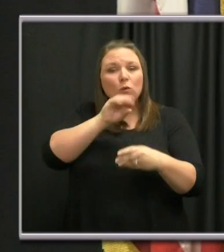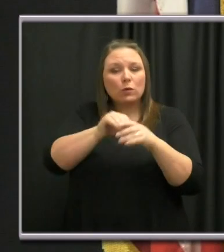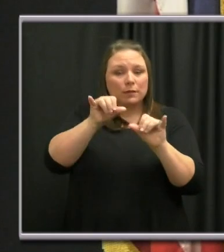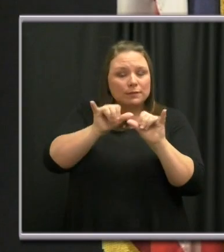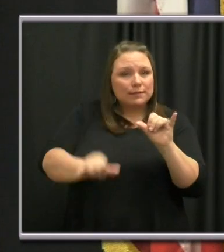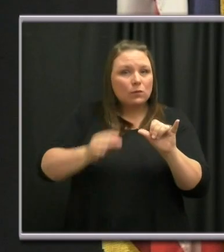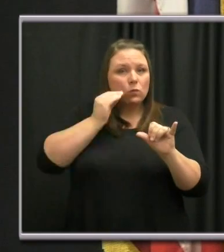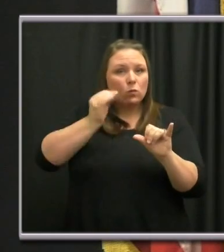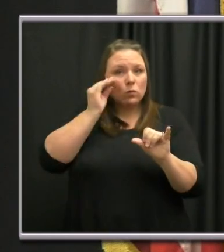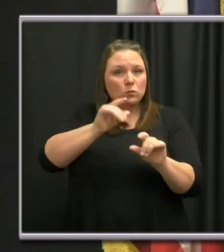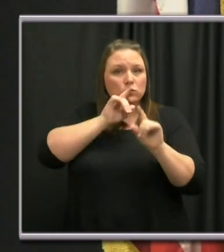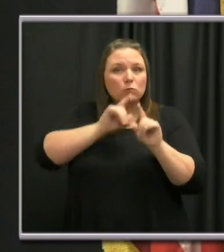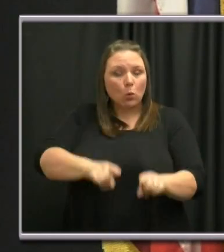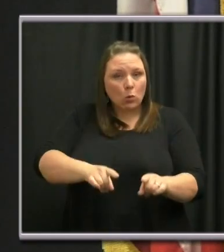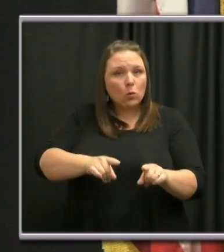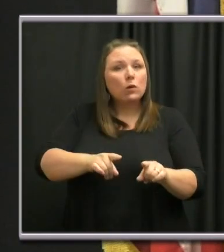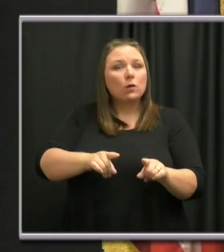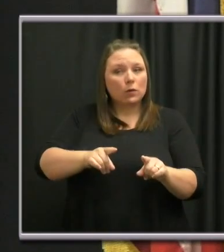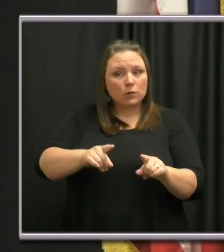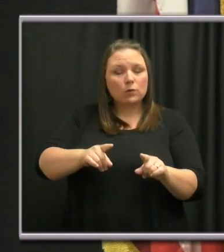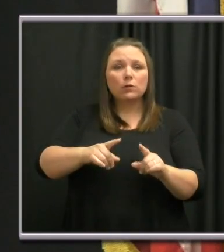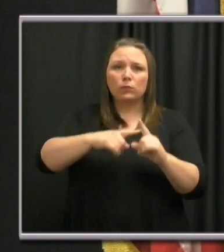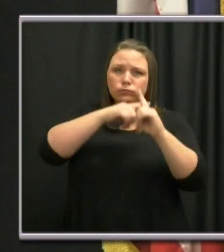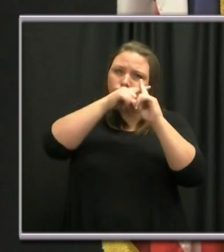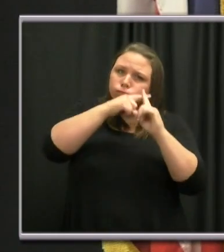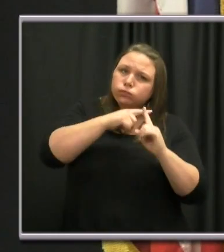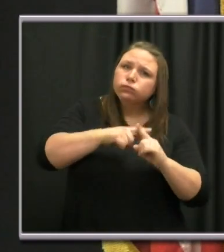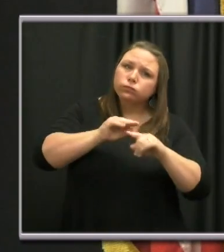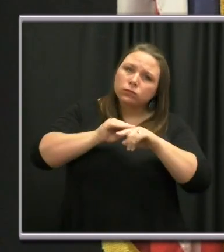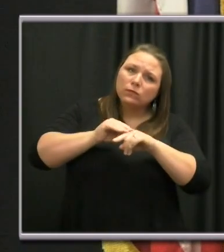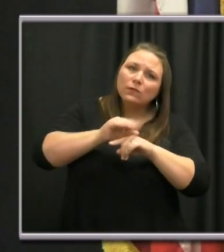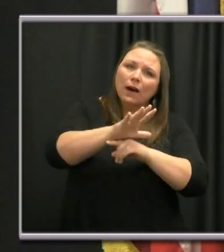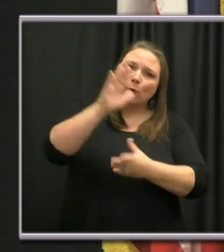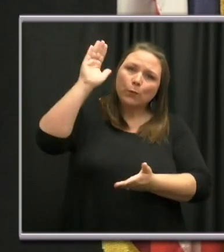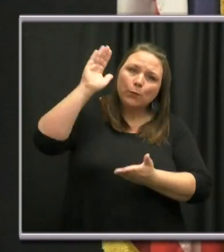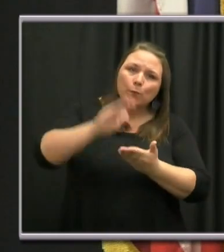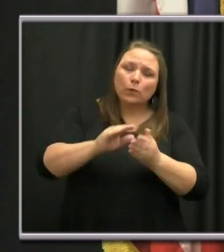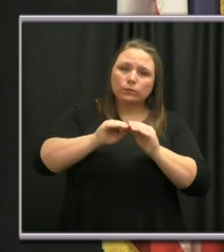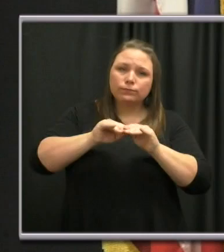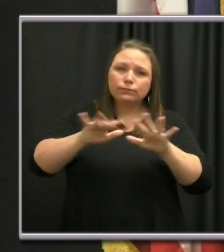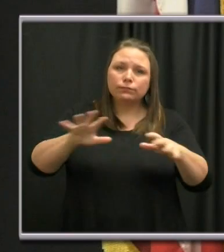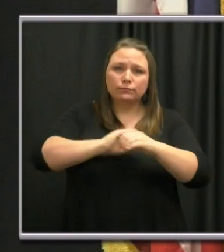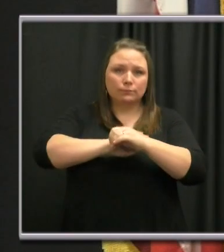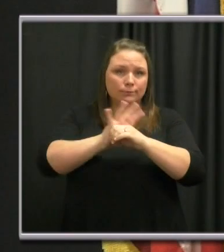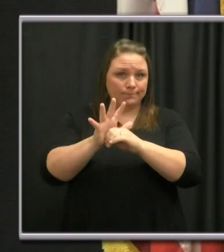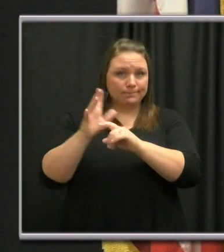POLICIES INCLUDING THE SAFER AT HOME ORDER HAVE AND WILL